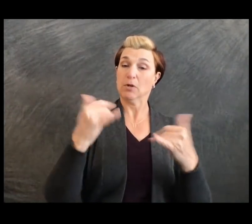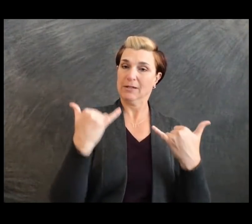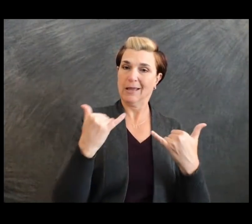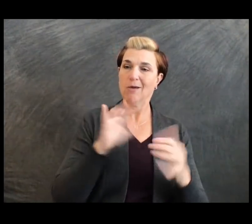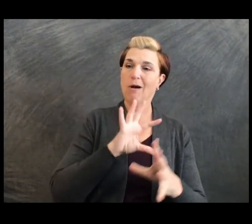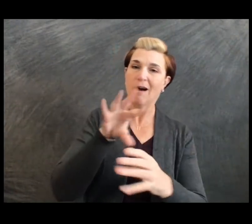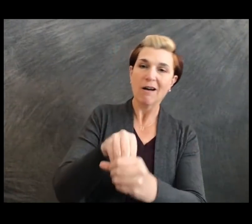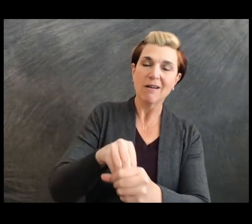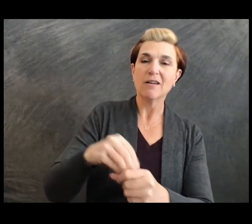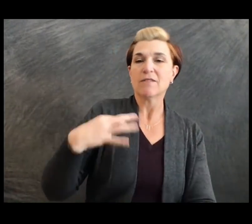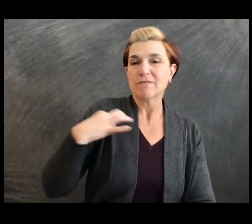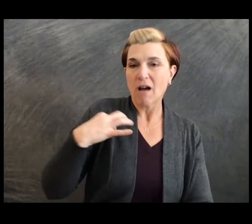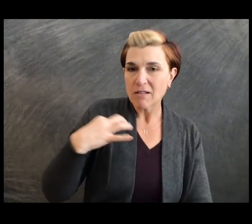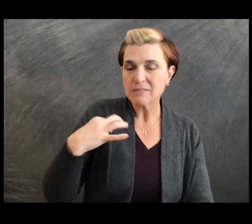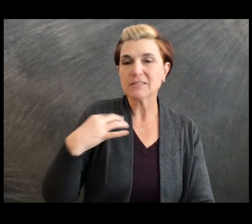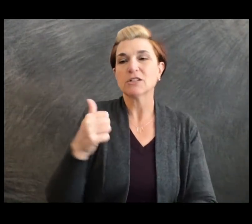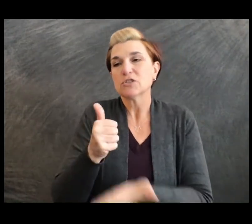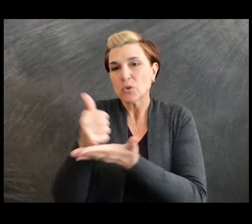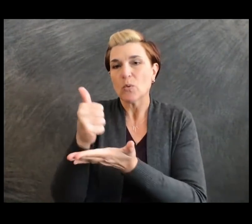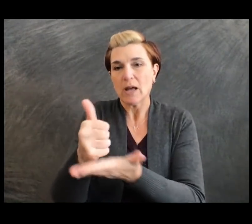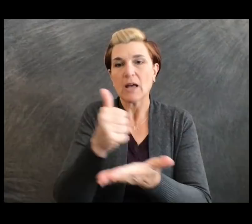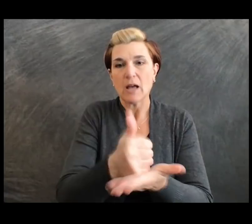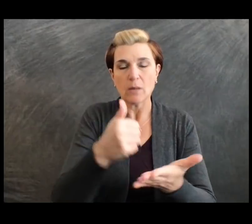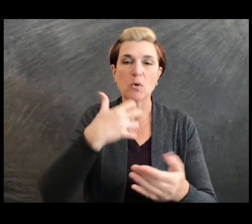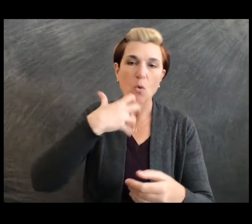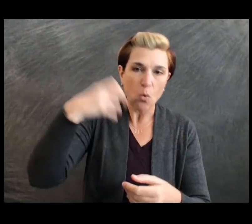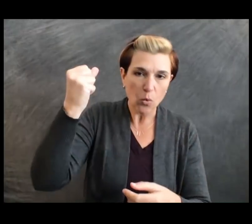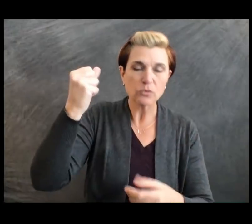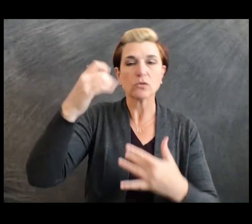of prayers that is coming up from communities of faith around the country